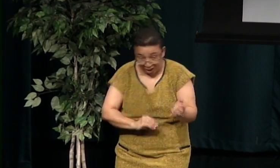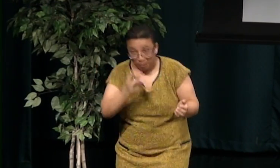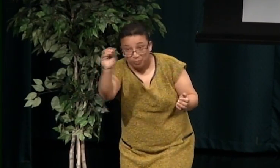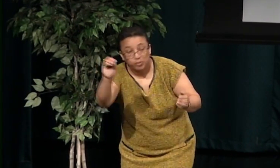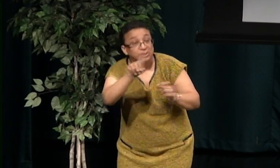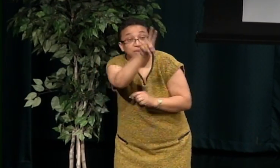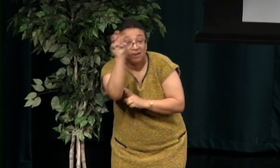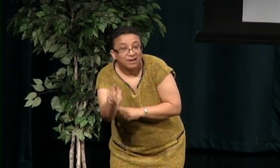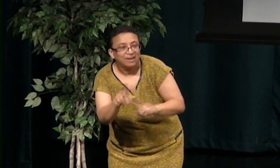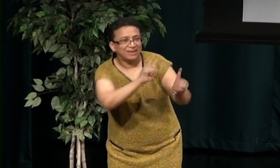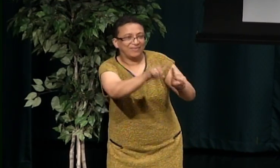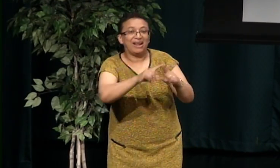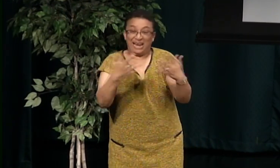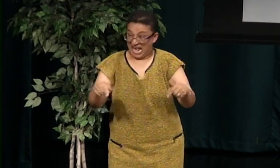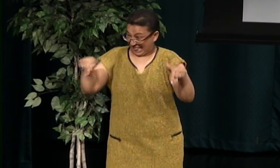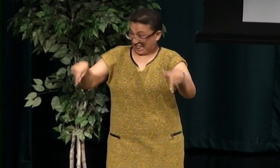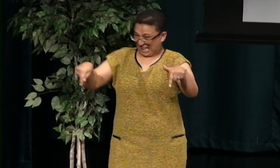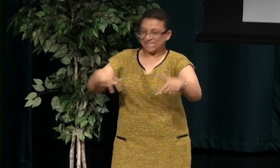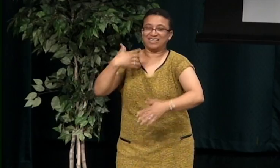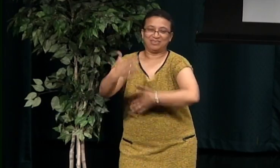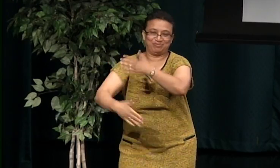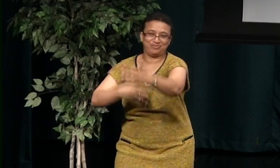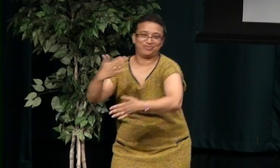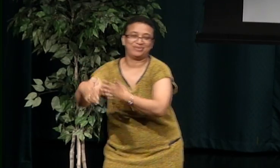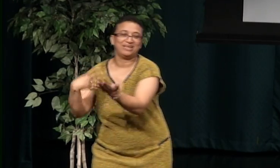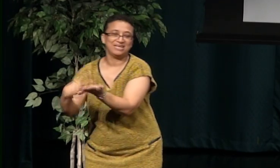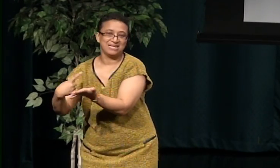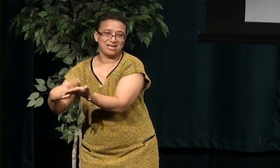it goes into different categories of law.